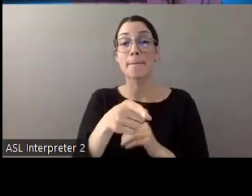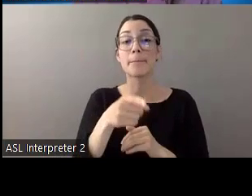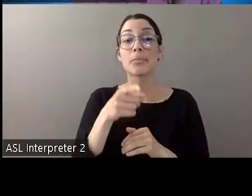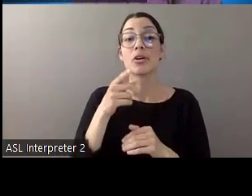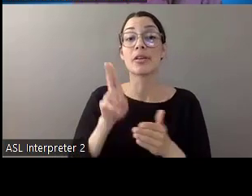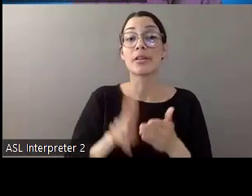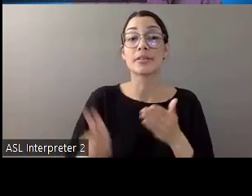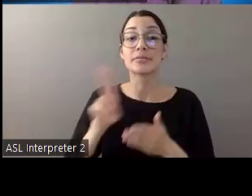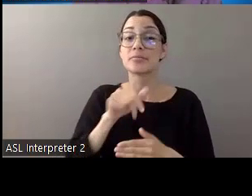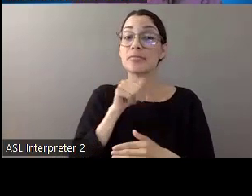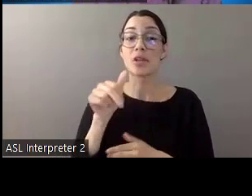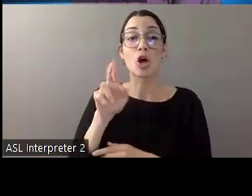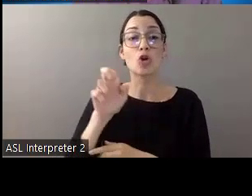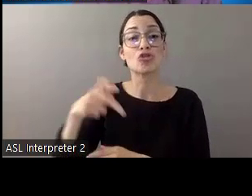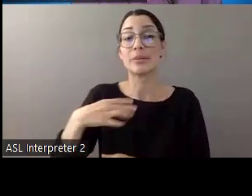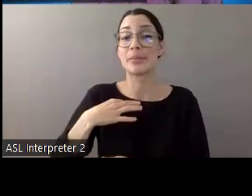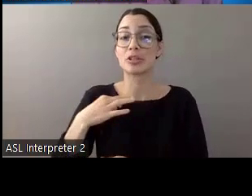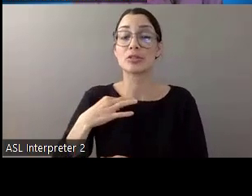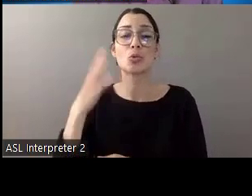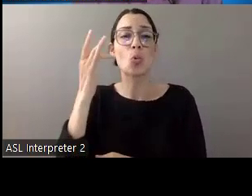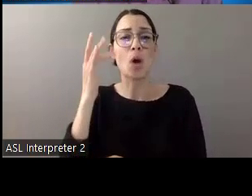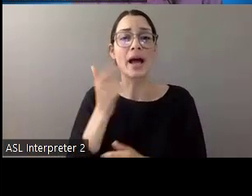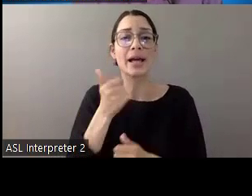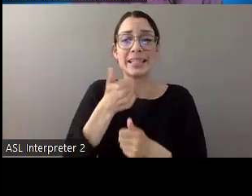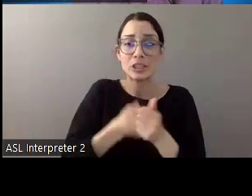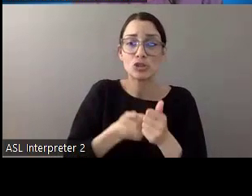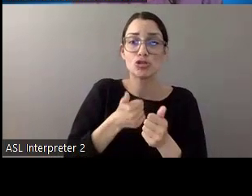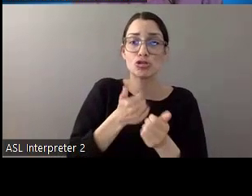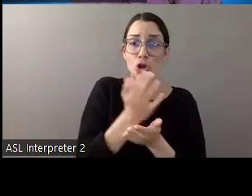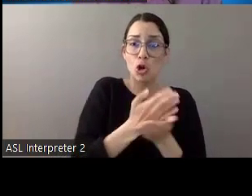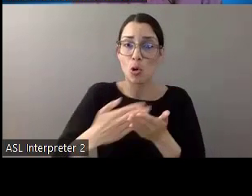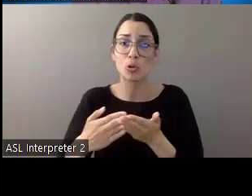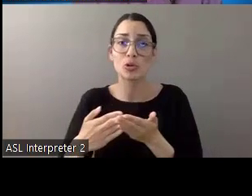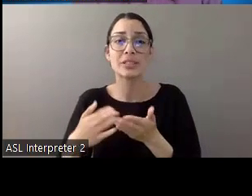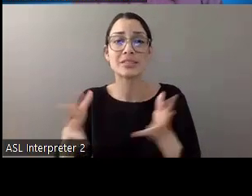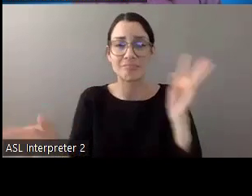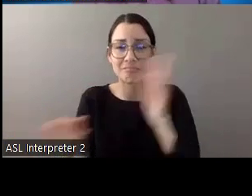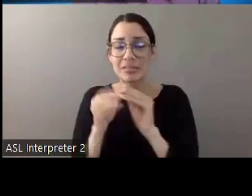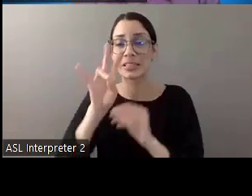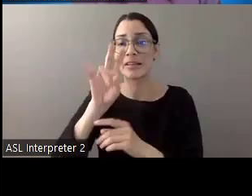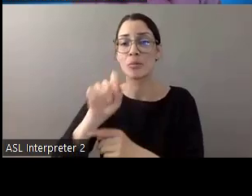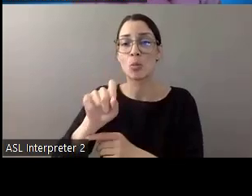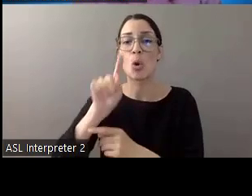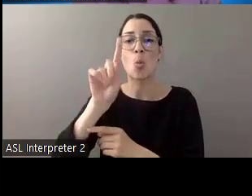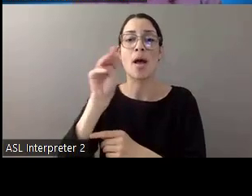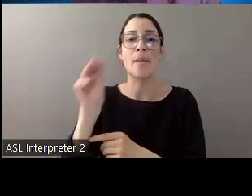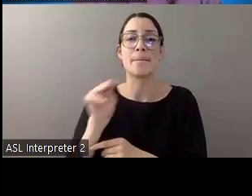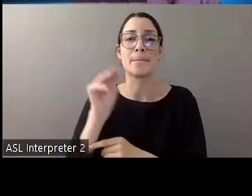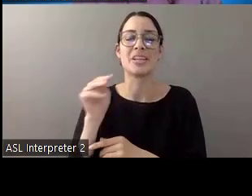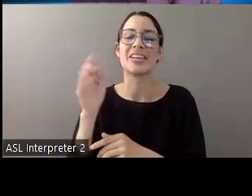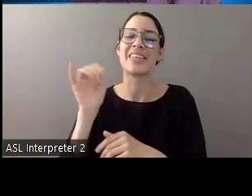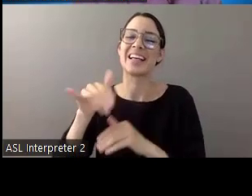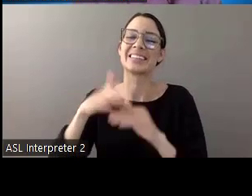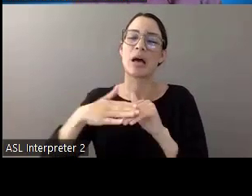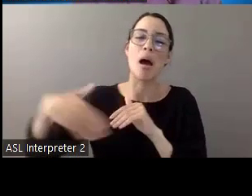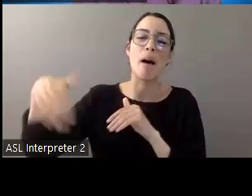because of all the components have 7.1 million in NIH funding, which exceeds the $6 million cap.